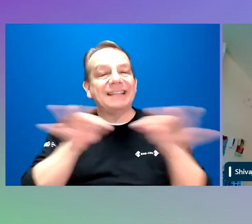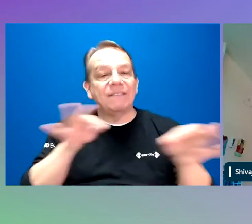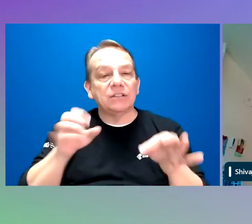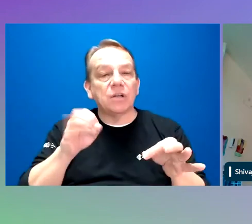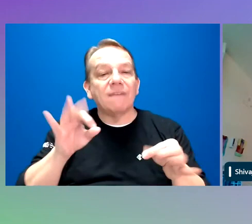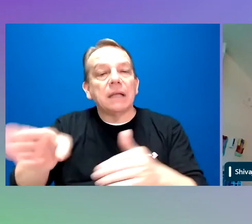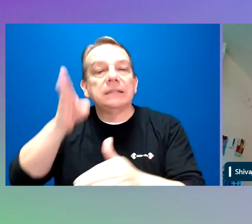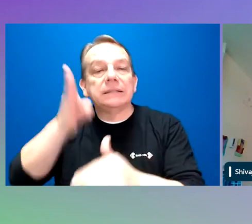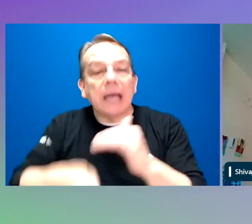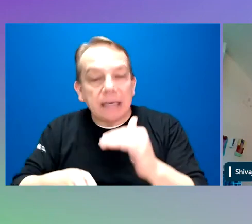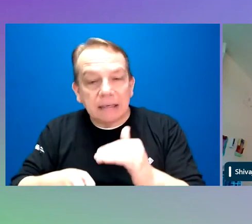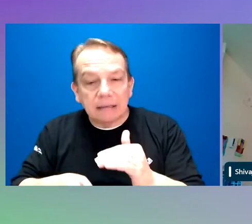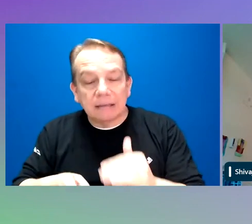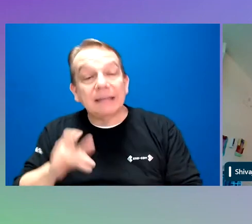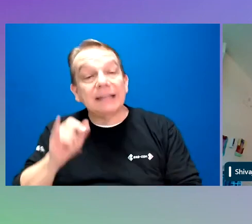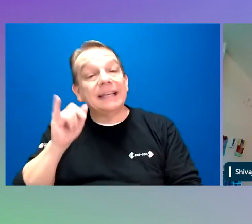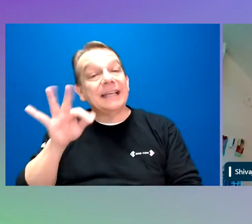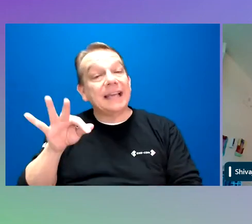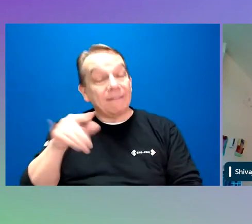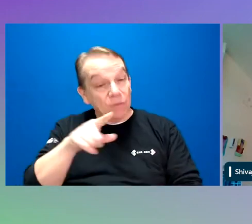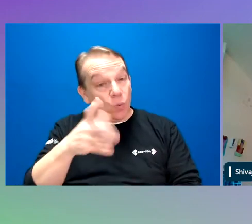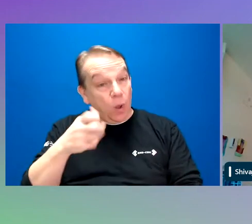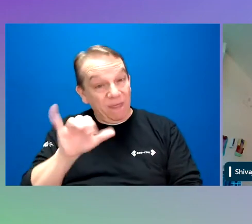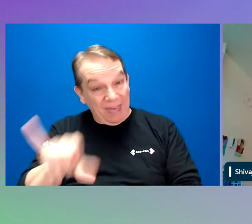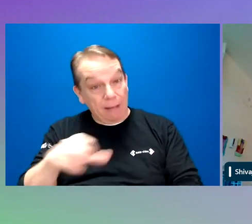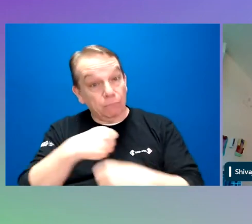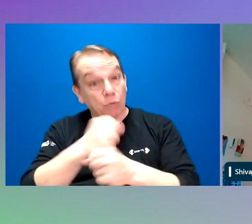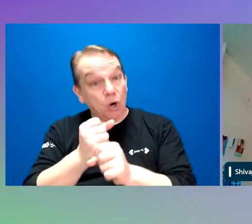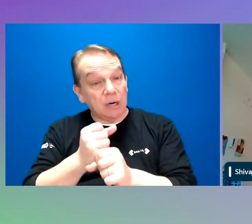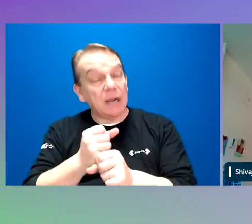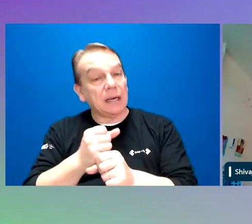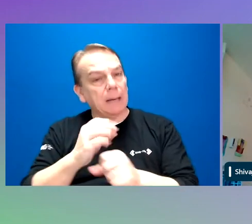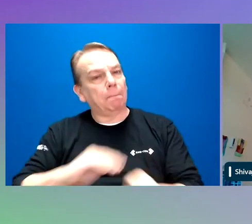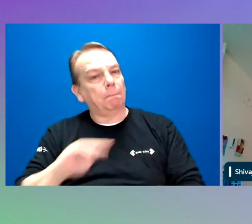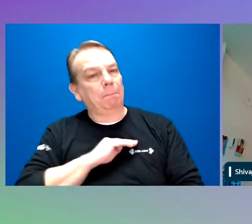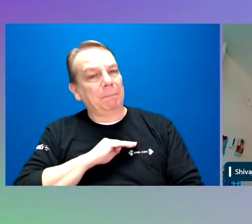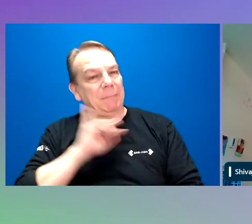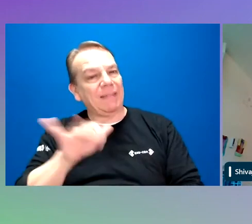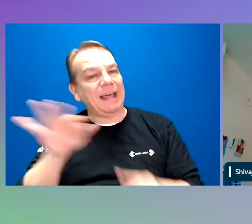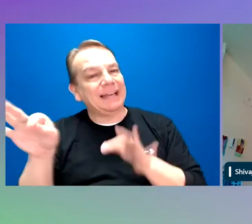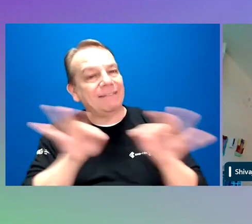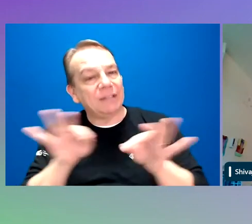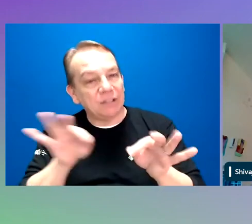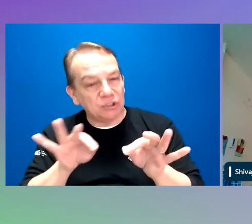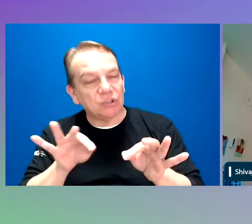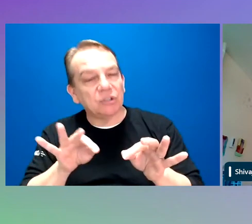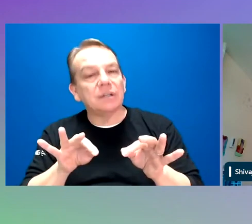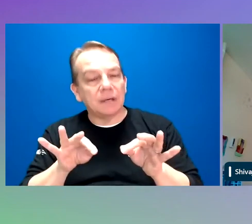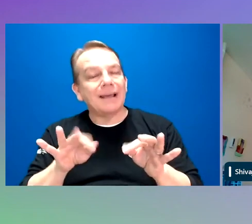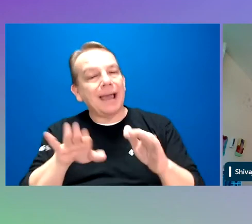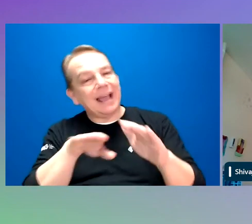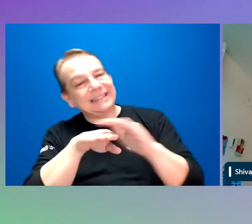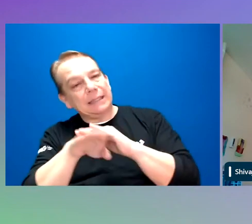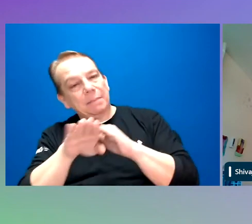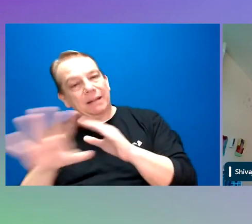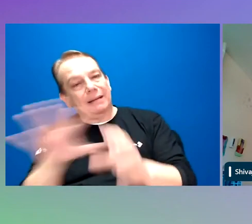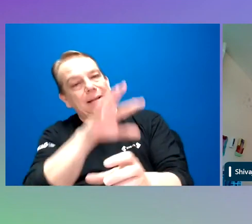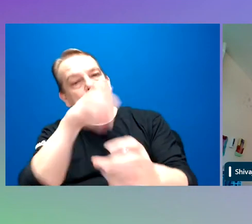definition of done, then accessibility would be an integral part of that process.